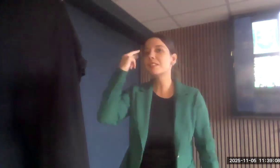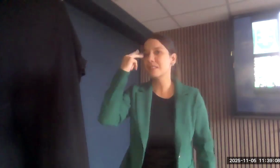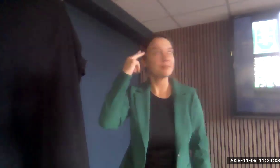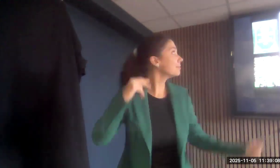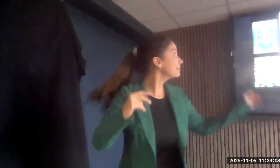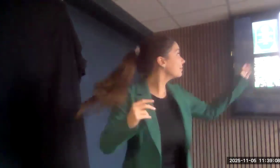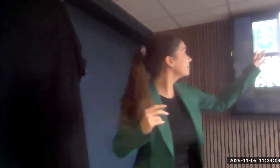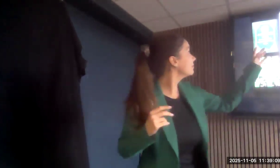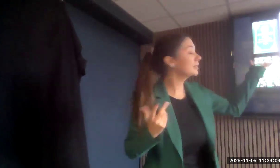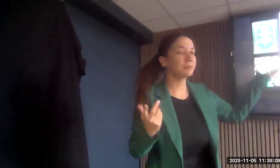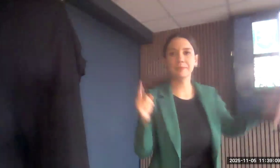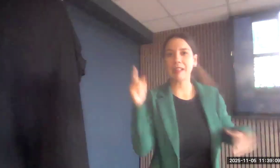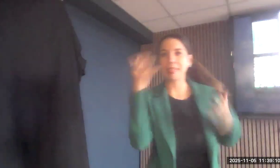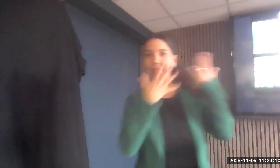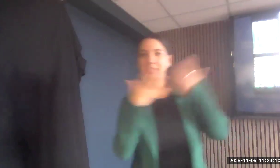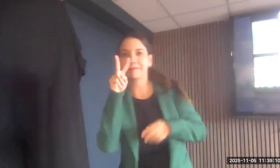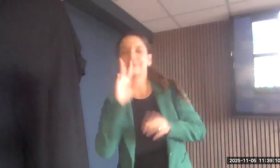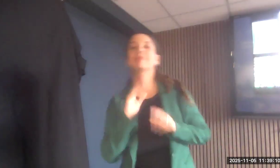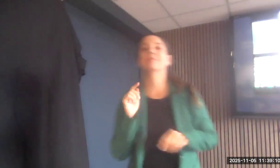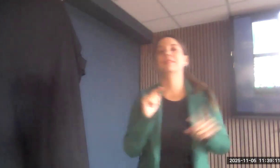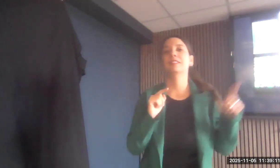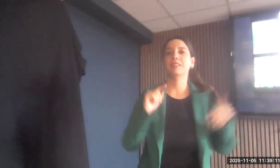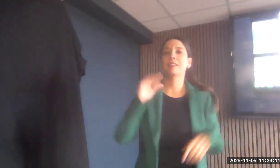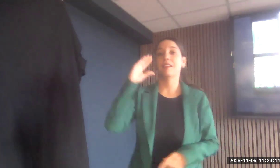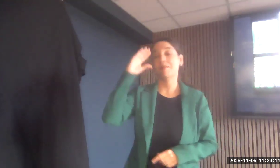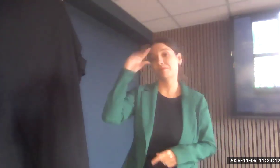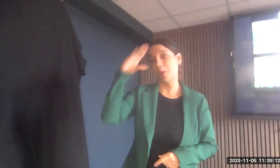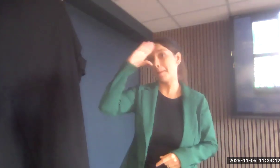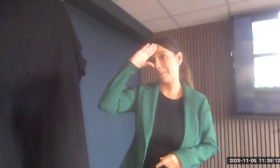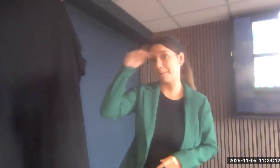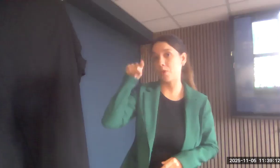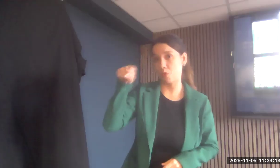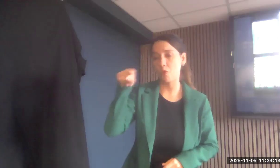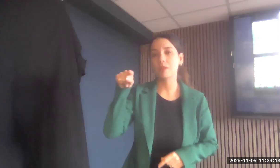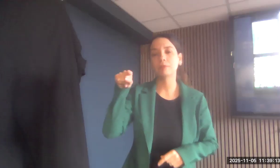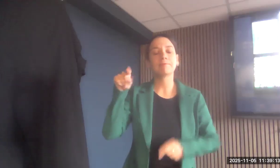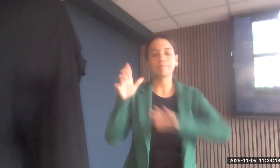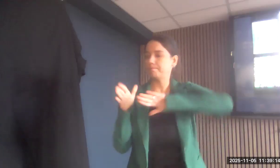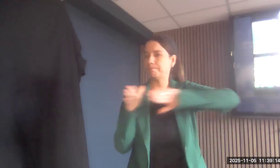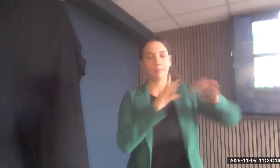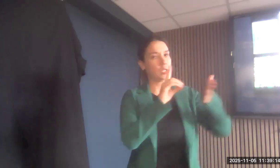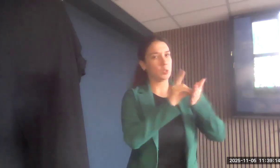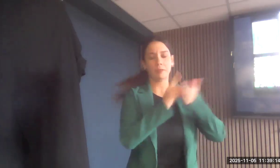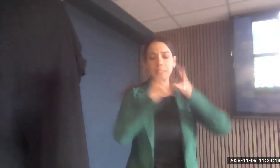So we know that from Schmidt's research, the third individual here on the slide, from 2013